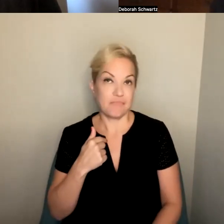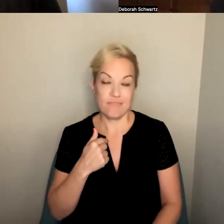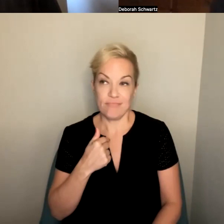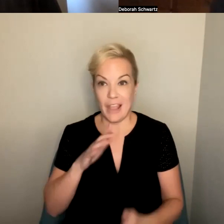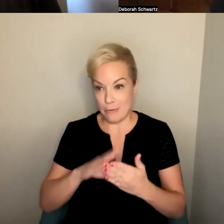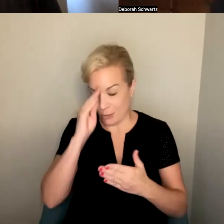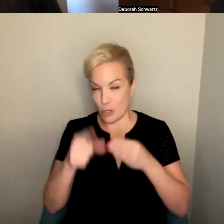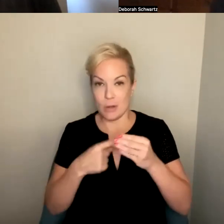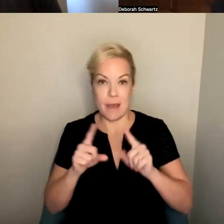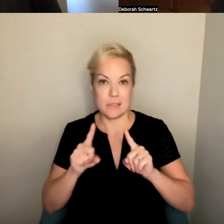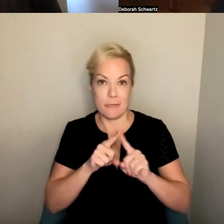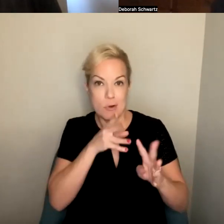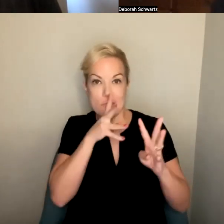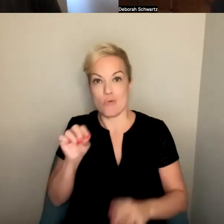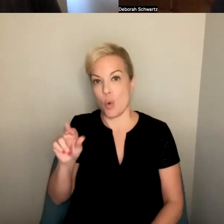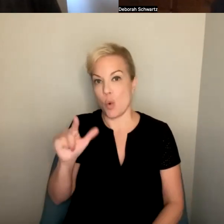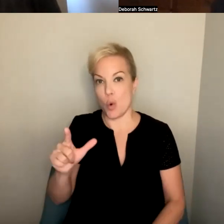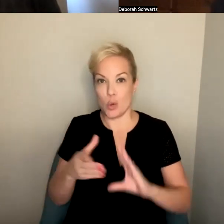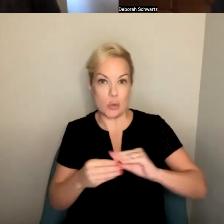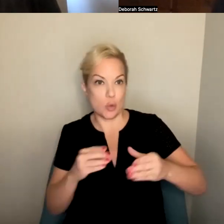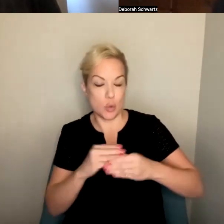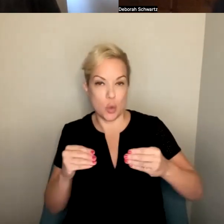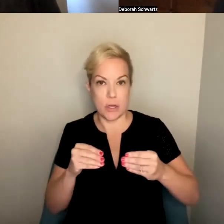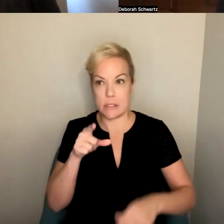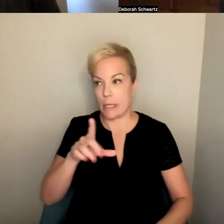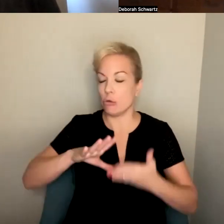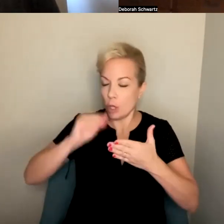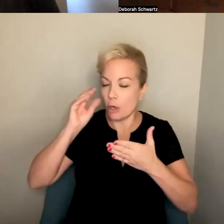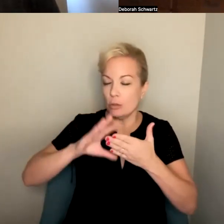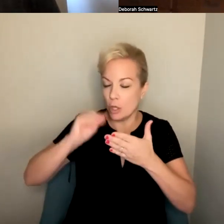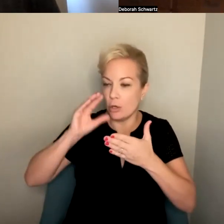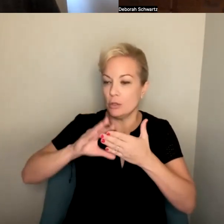you spend 30 years learning the stories as they're recited and then it's still the responsibility